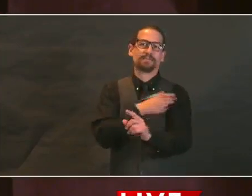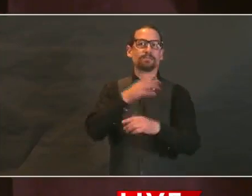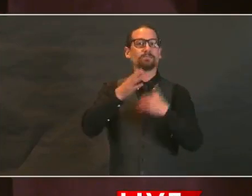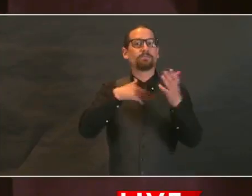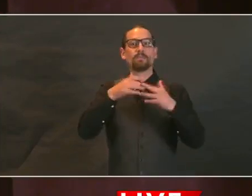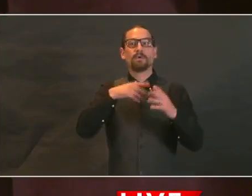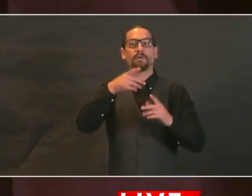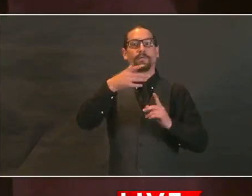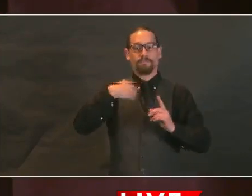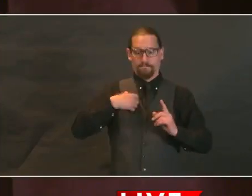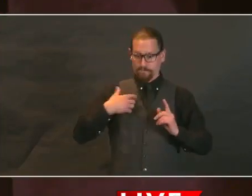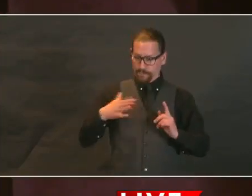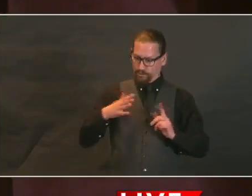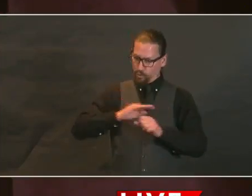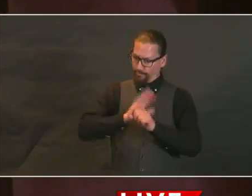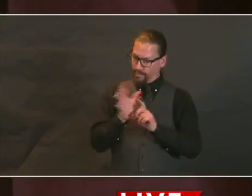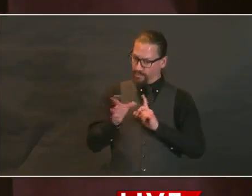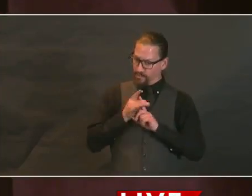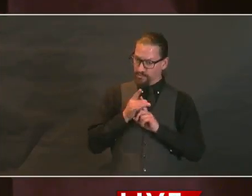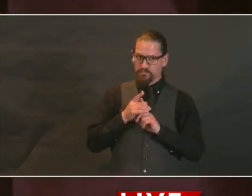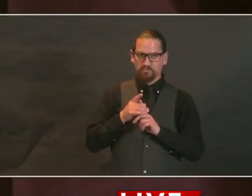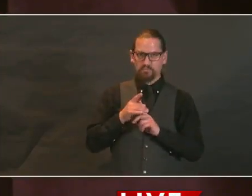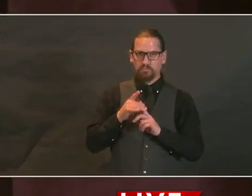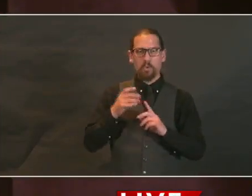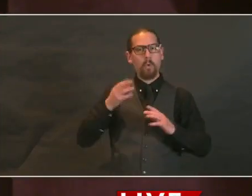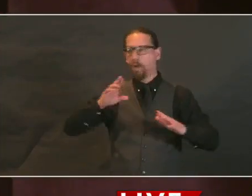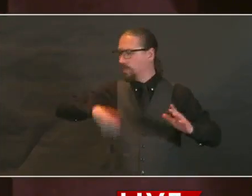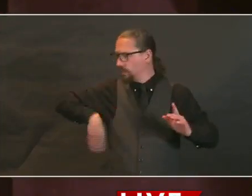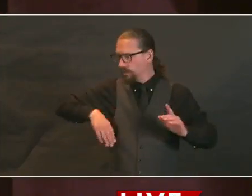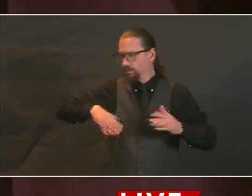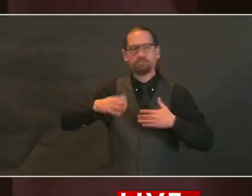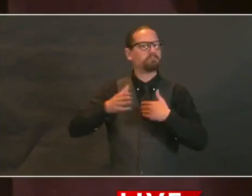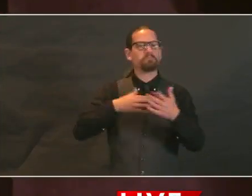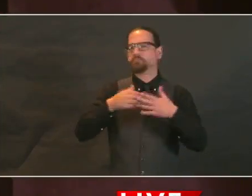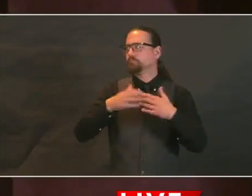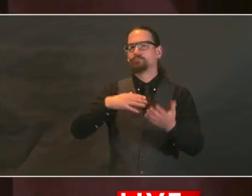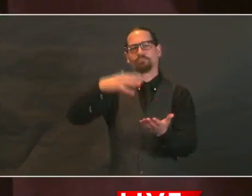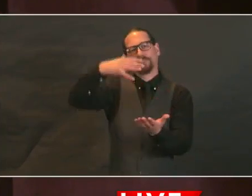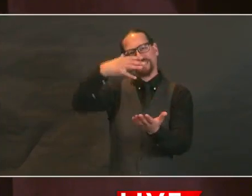BUT NOT WHAT WE NEED. SO WE OR NOT YOU HAVE HAD